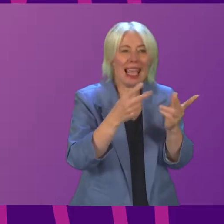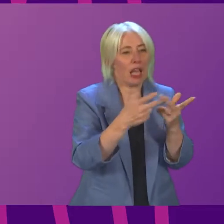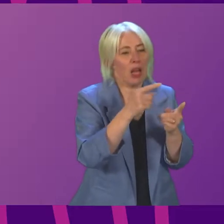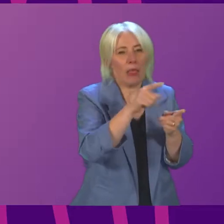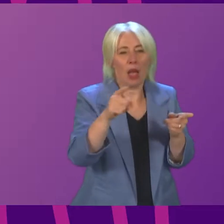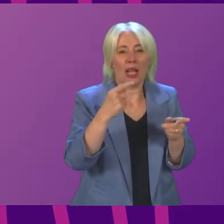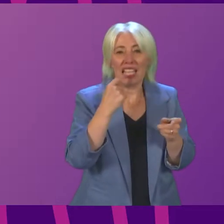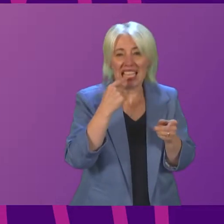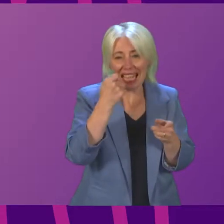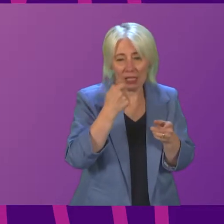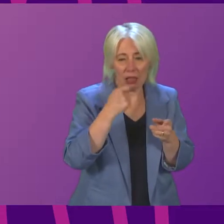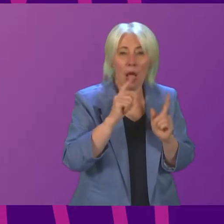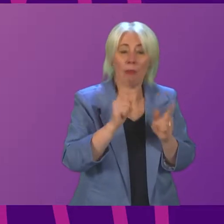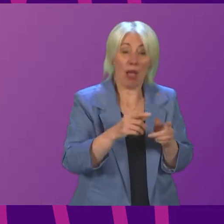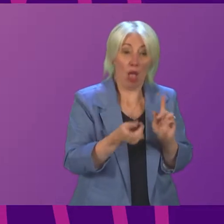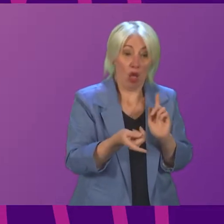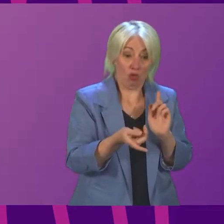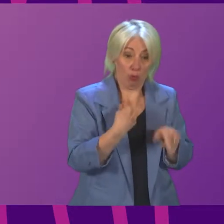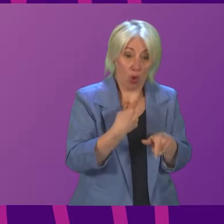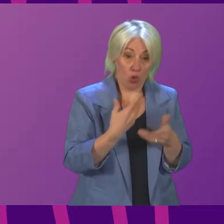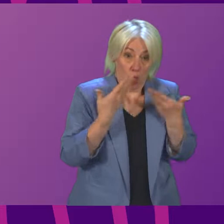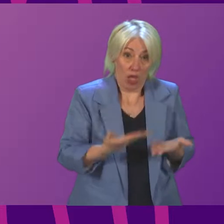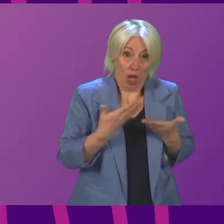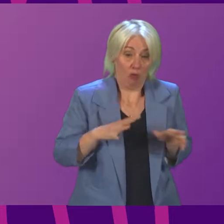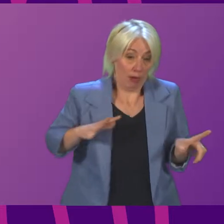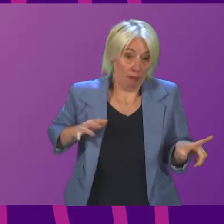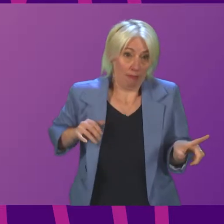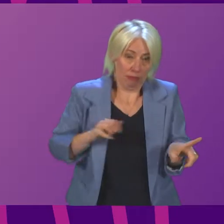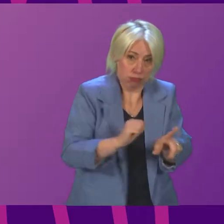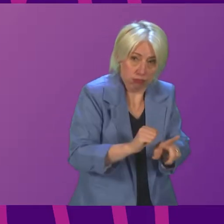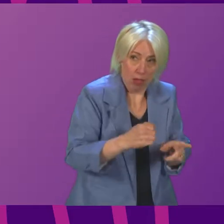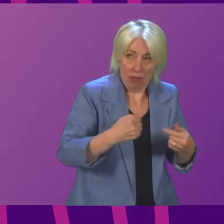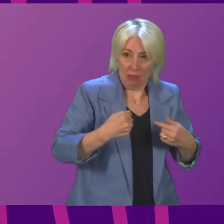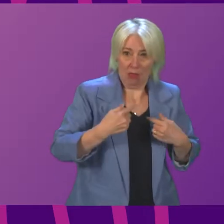necessary to respond to the current backlog that the member’s constituents and mine are all facing.